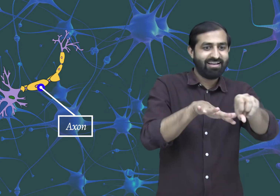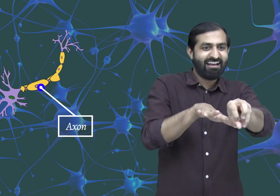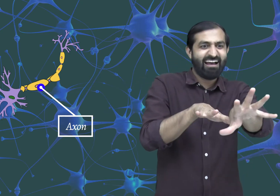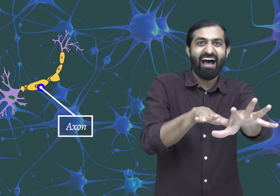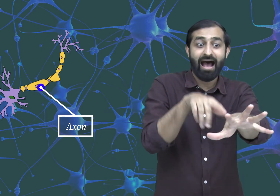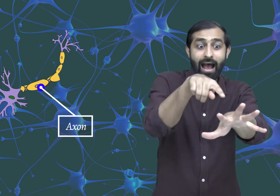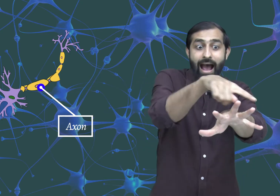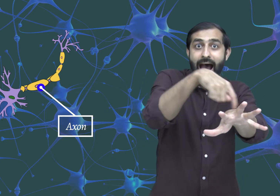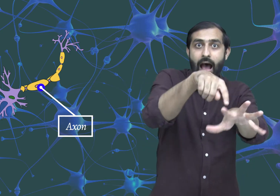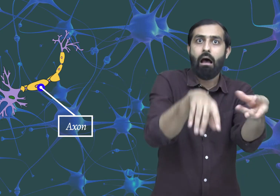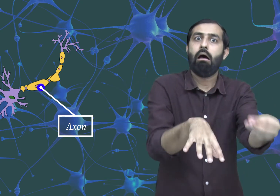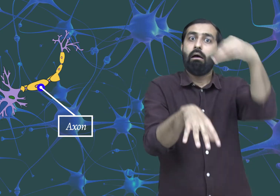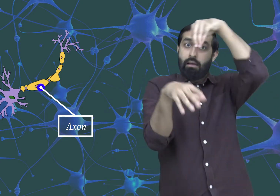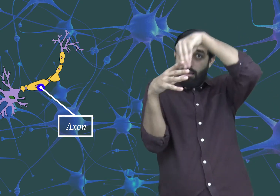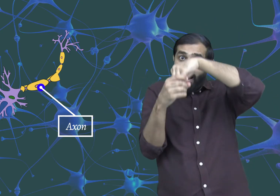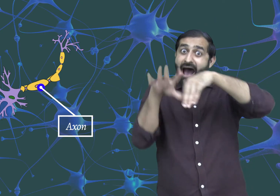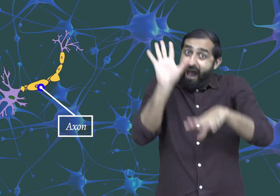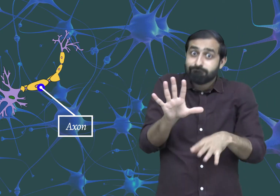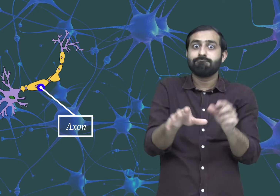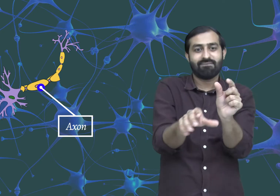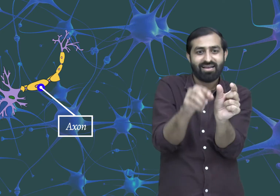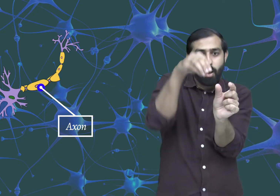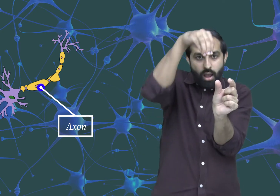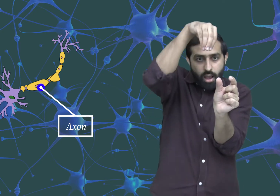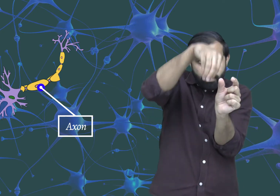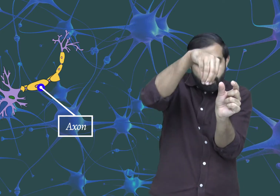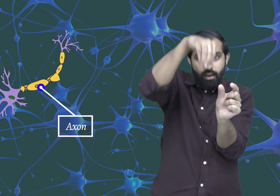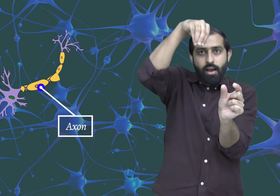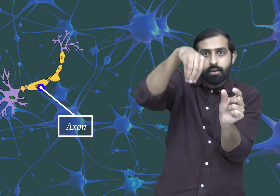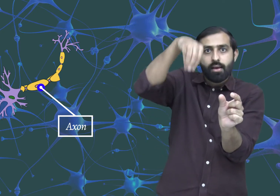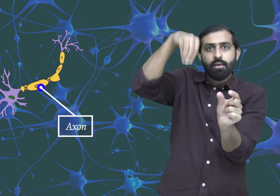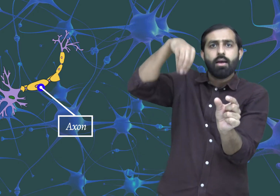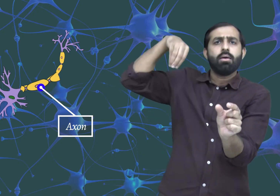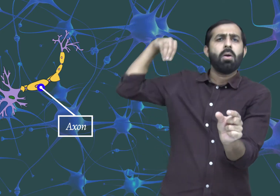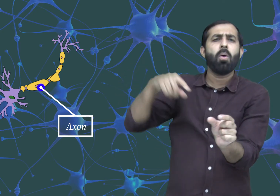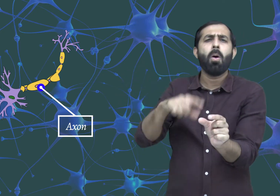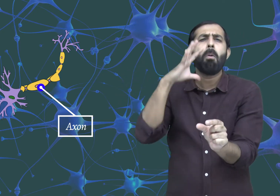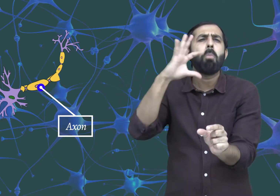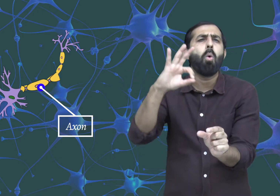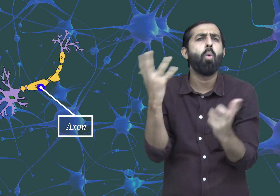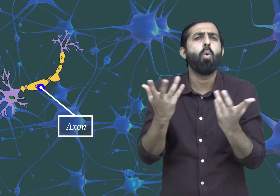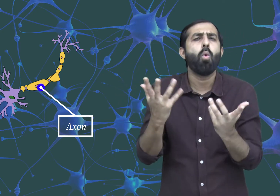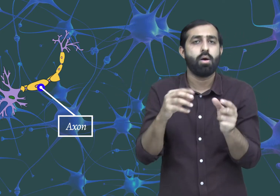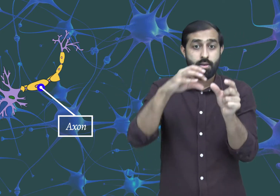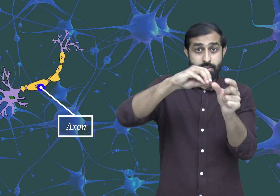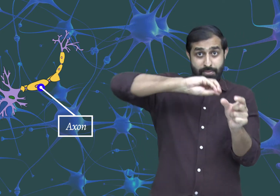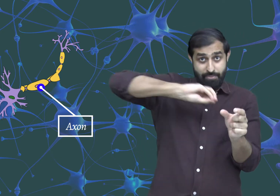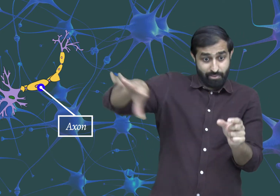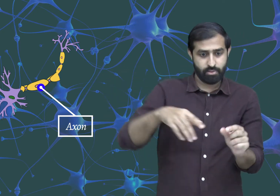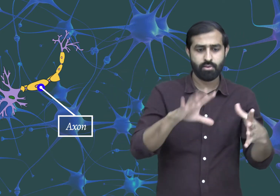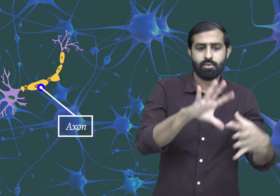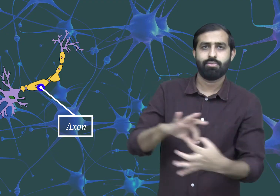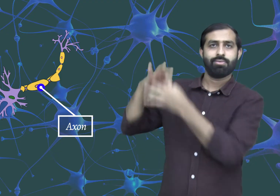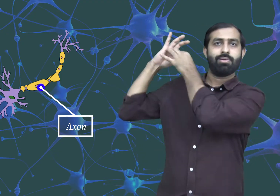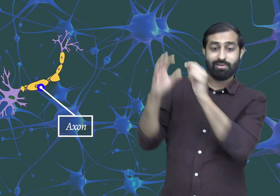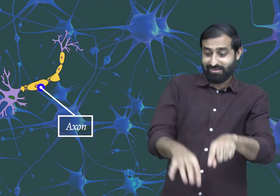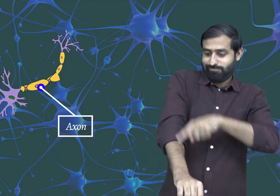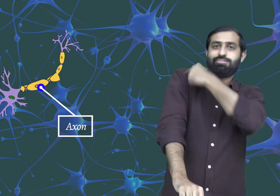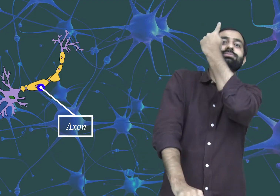impulses are conducted from the cell body to other cells. Without axon the transmission